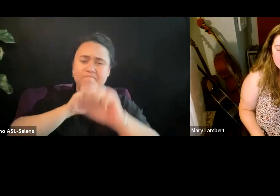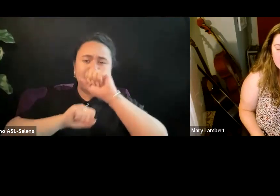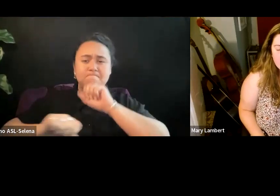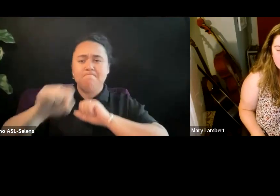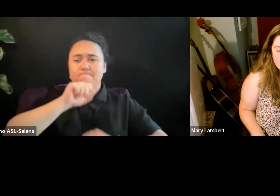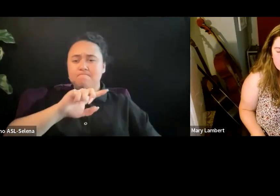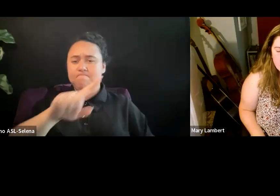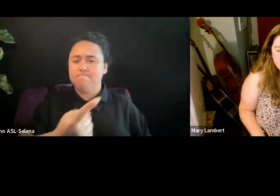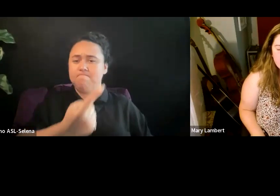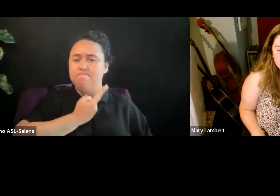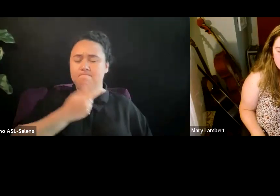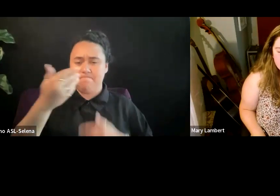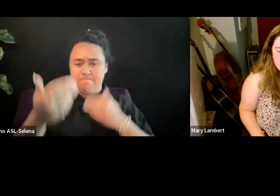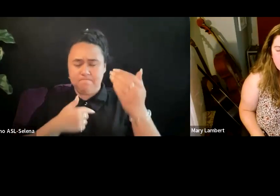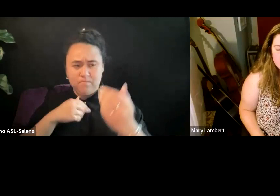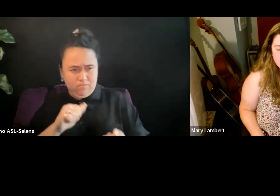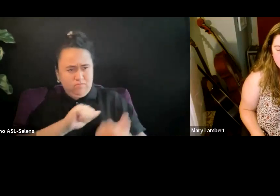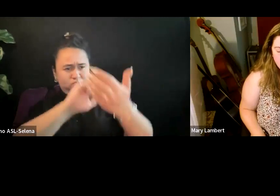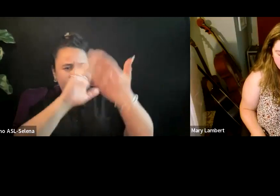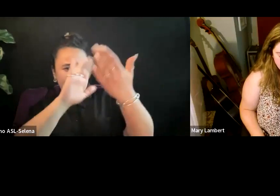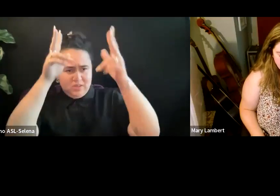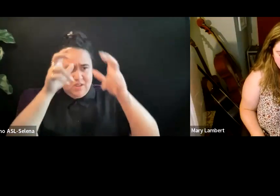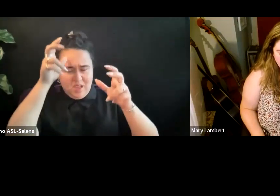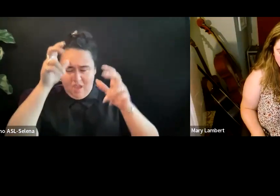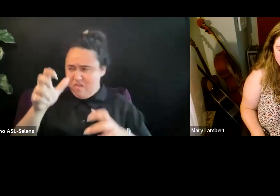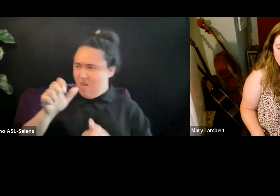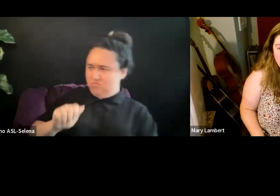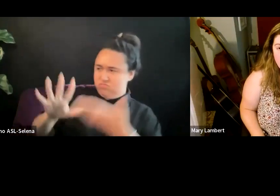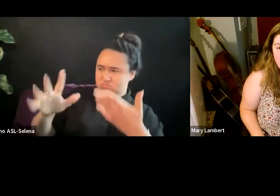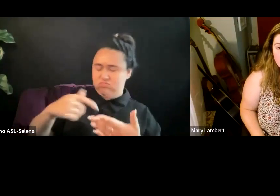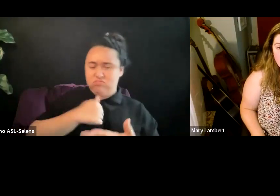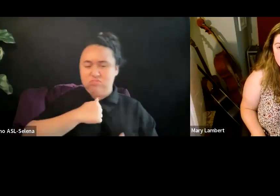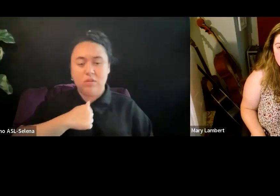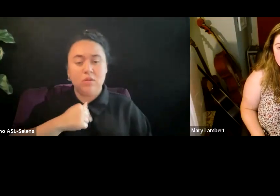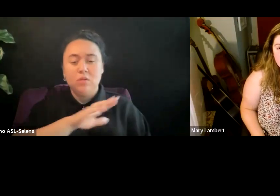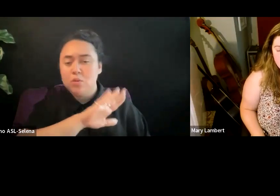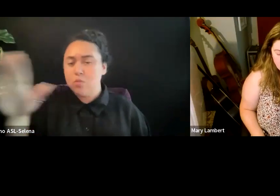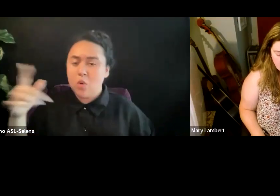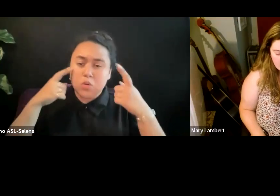So the devil and the devil saw me. Don't cry no more.